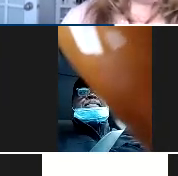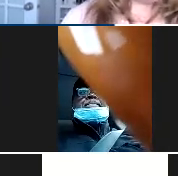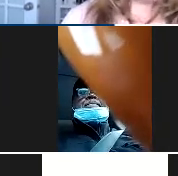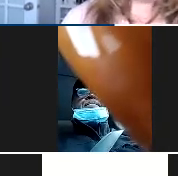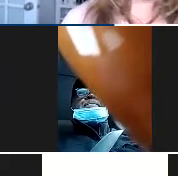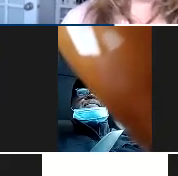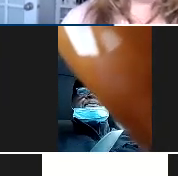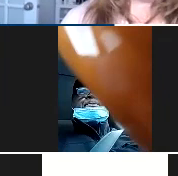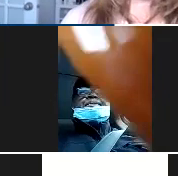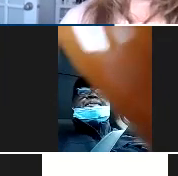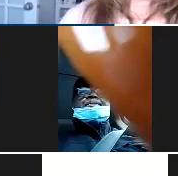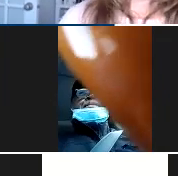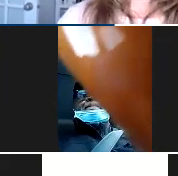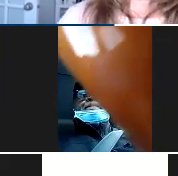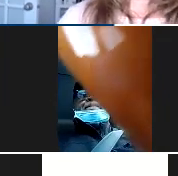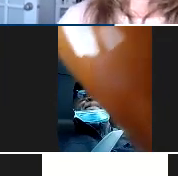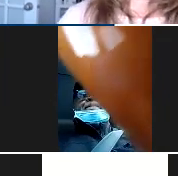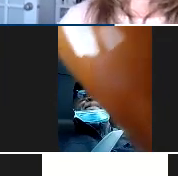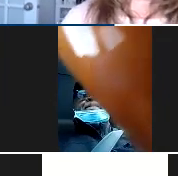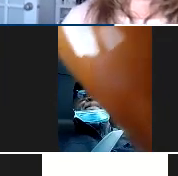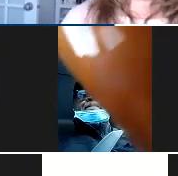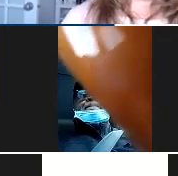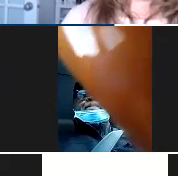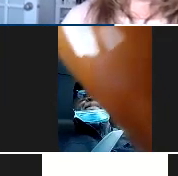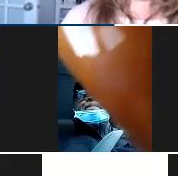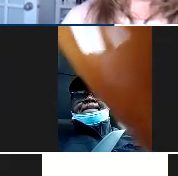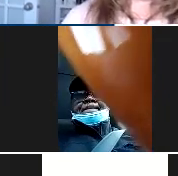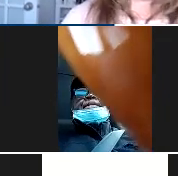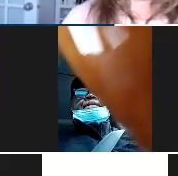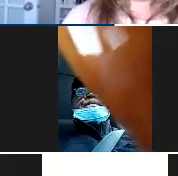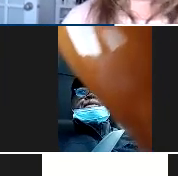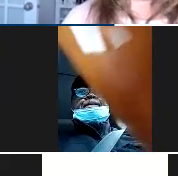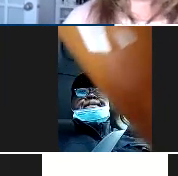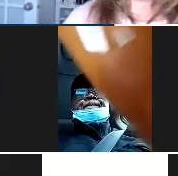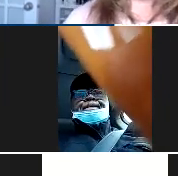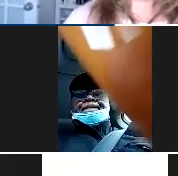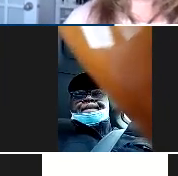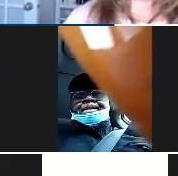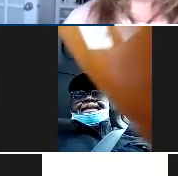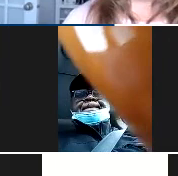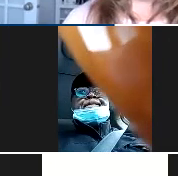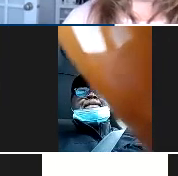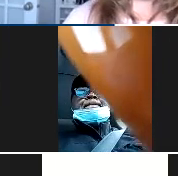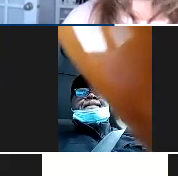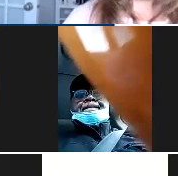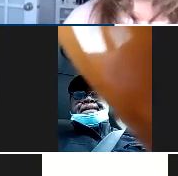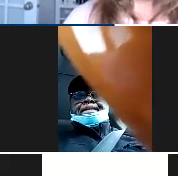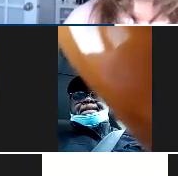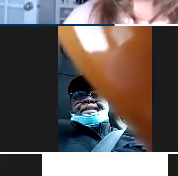So to meet that. So every organization needs to have a DC in a DM, and.